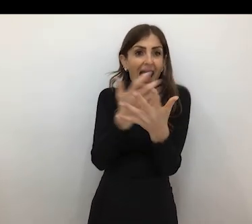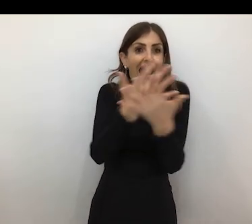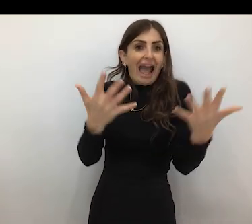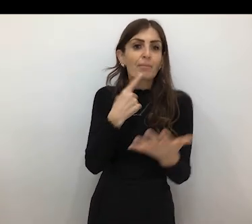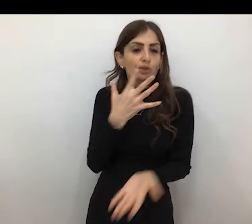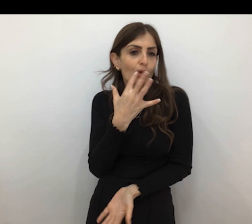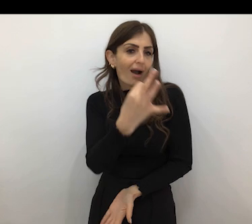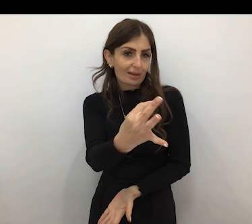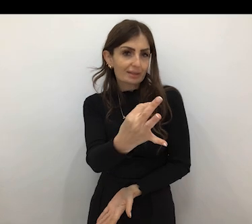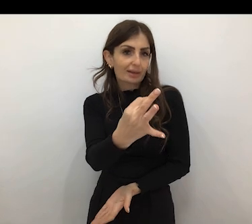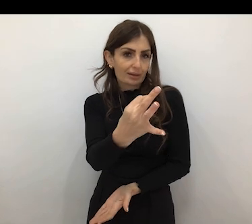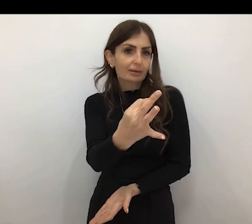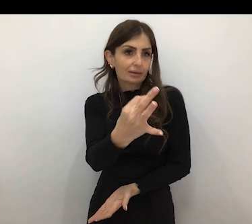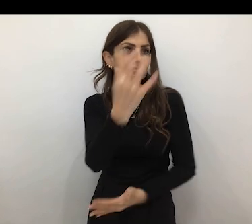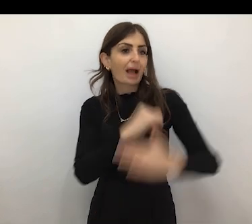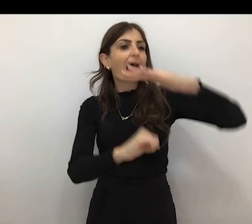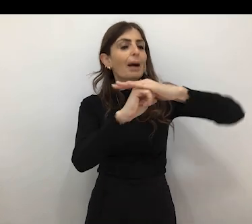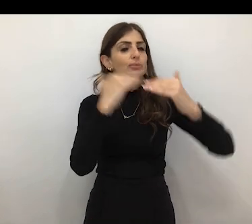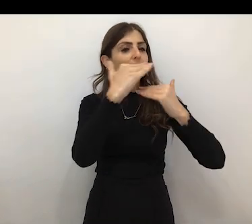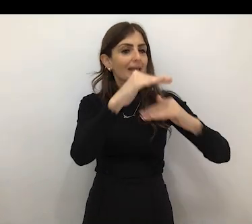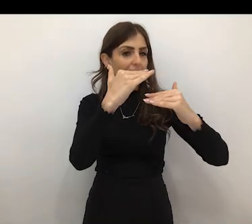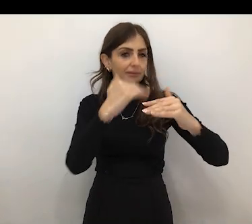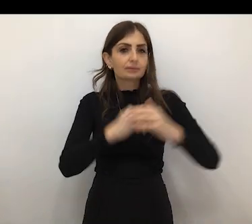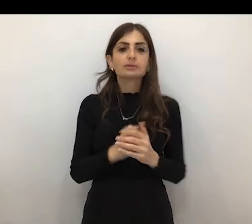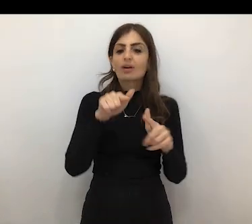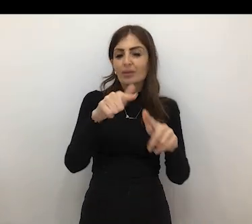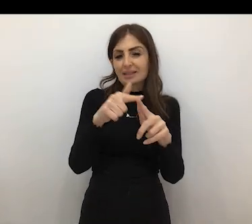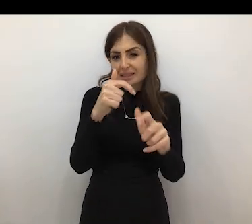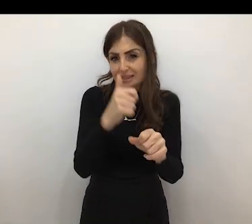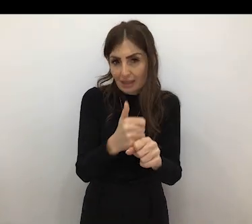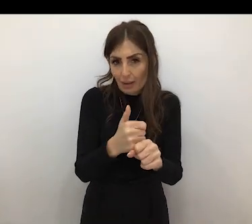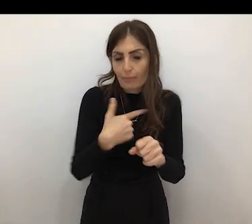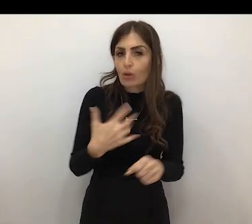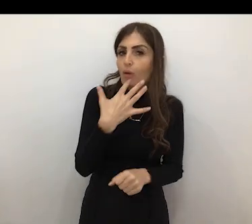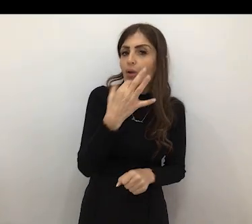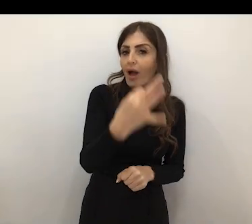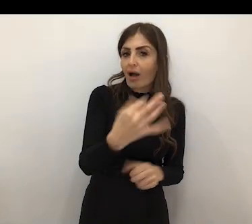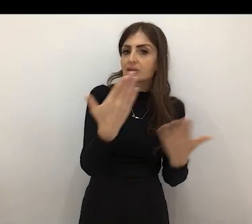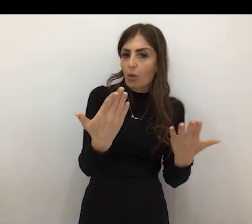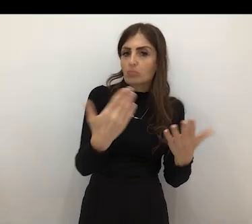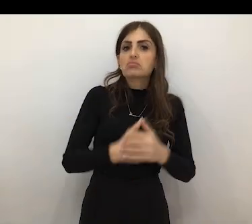amount that you are requesting up to the category limit. So, for this example, I am going to enter a